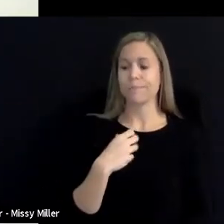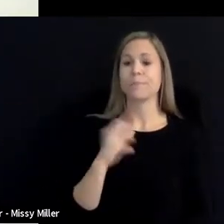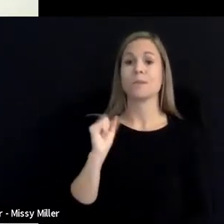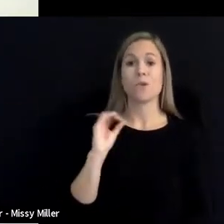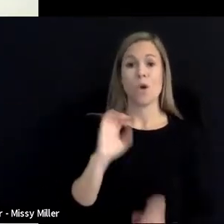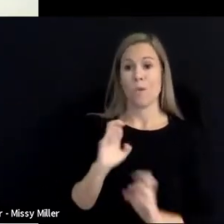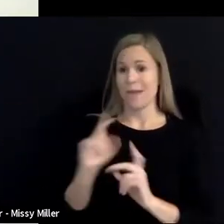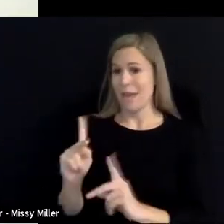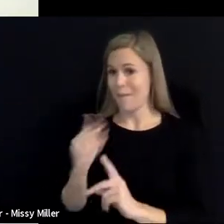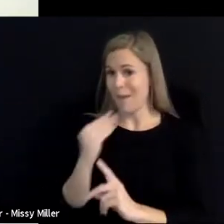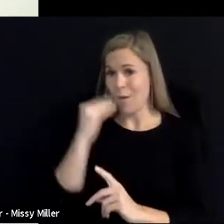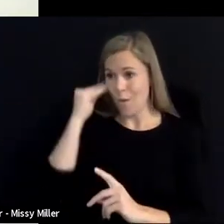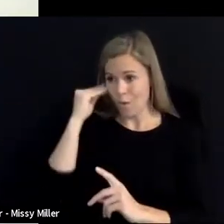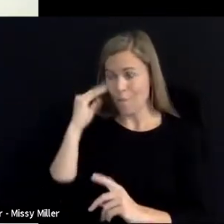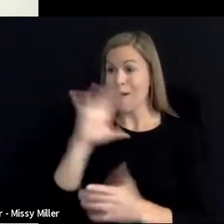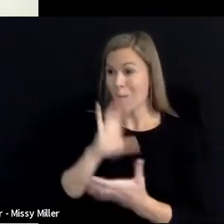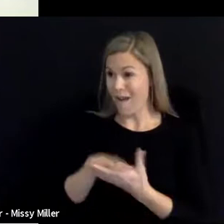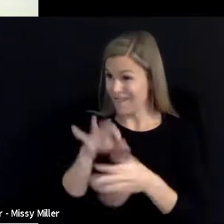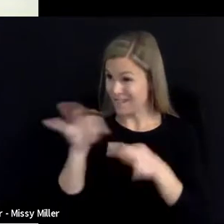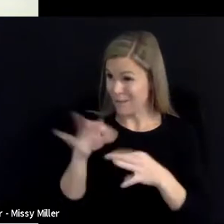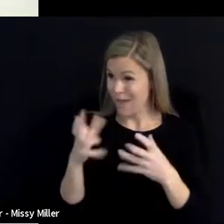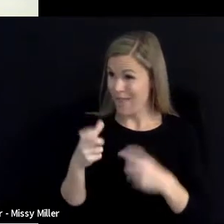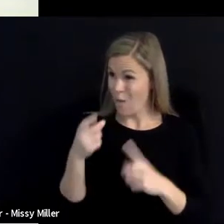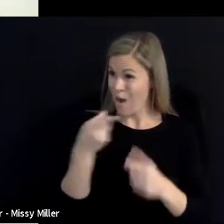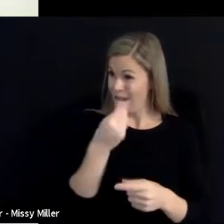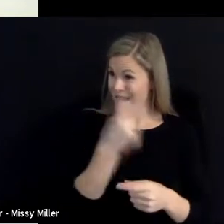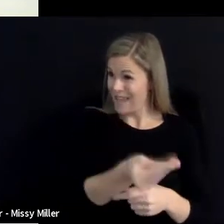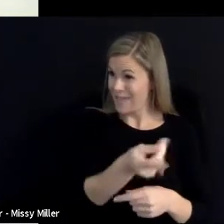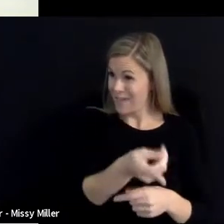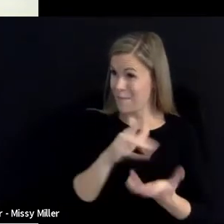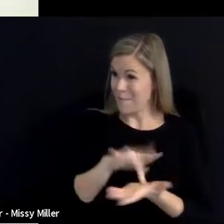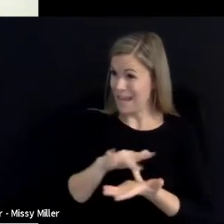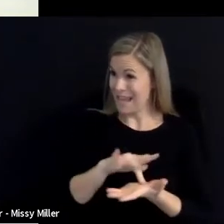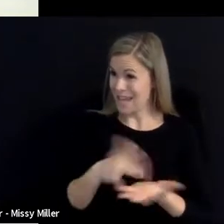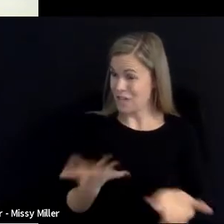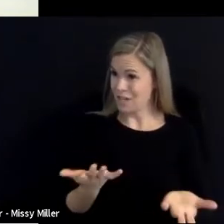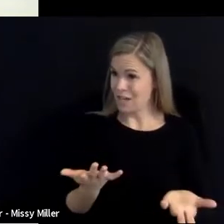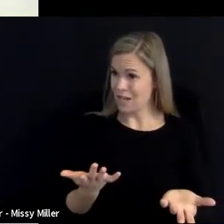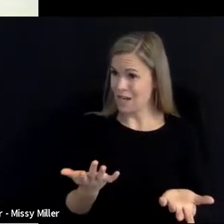I said, "No way. This is unusual behavior. It is communicating something to us."